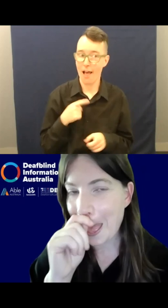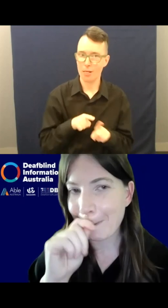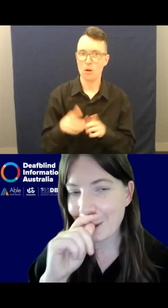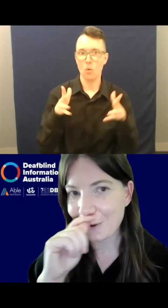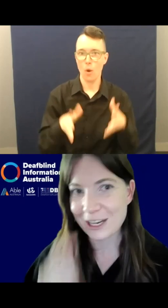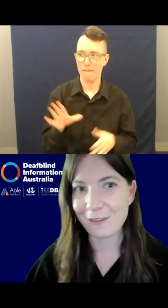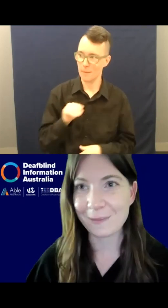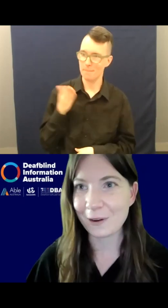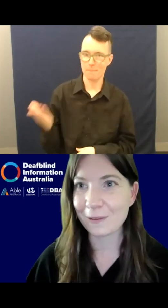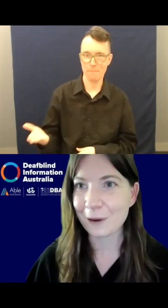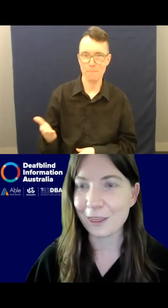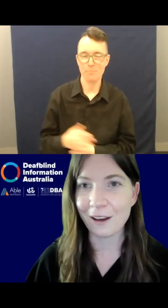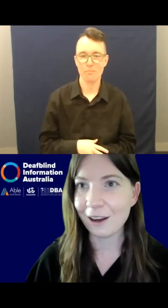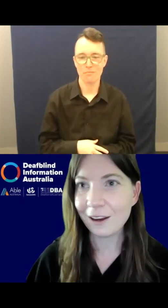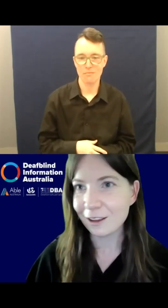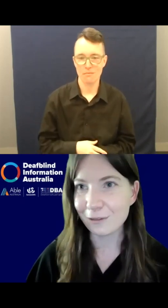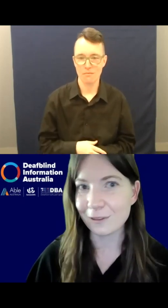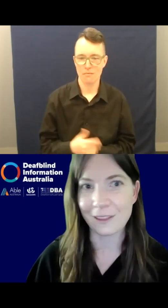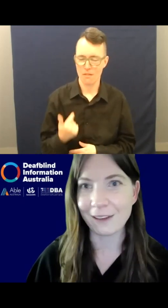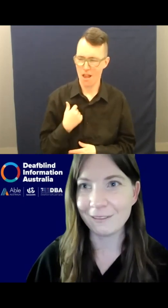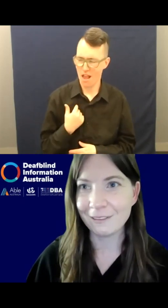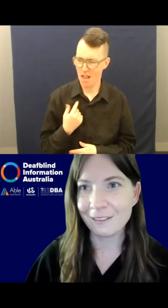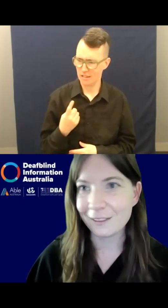I often have experiences where I say, I didn't think of using that this way.